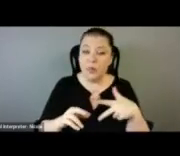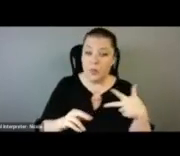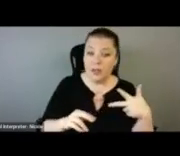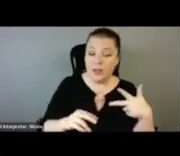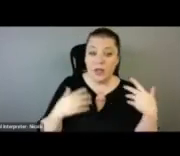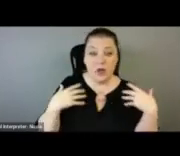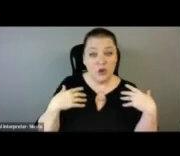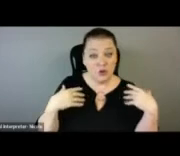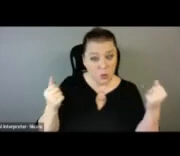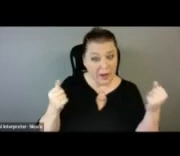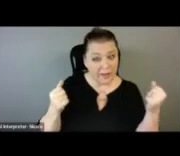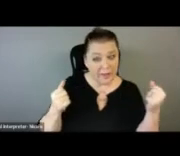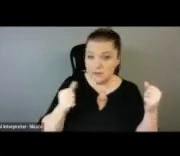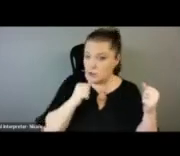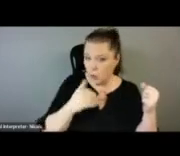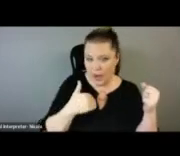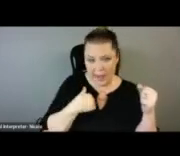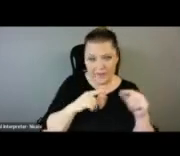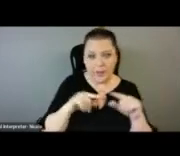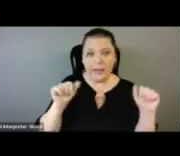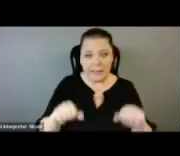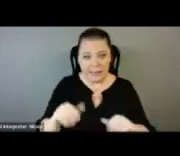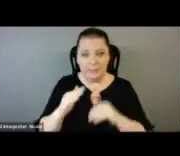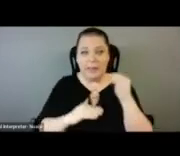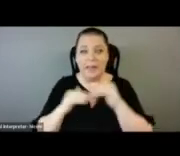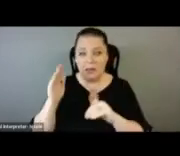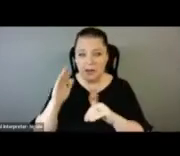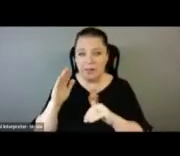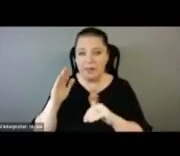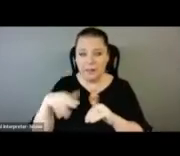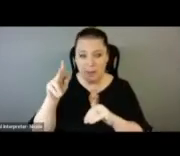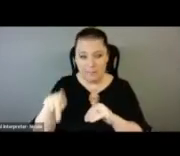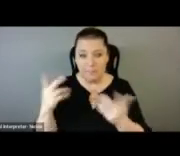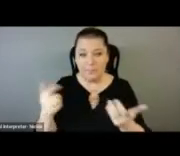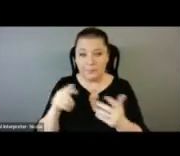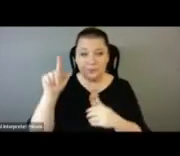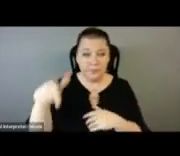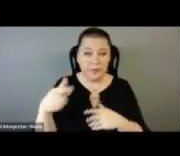yet have but we can build them. And so later on in slides, I'll be talking about building